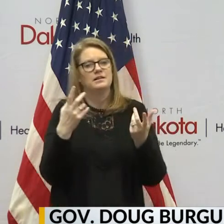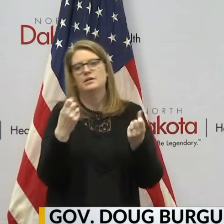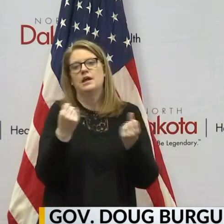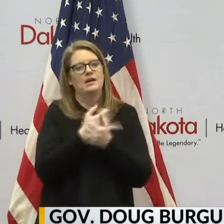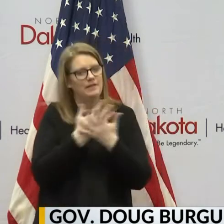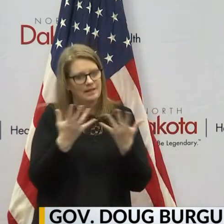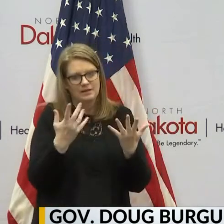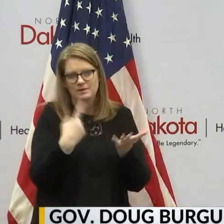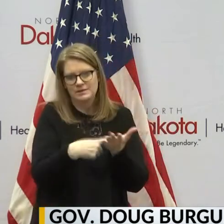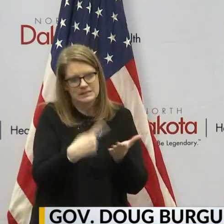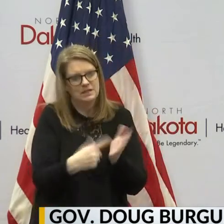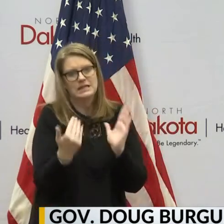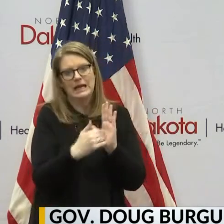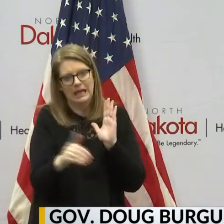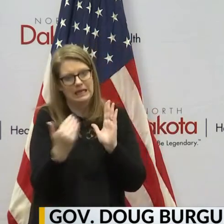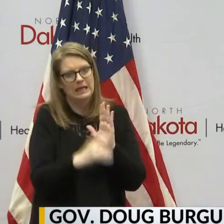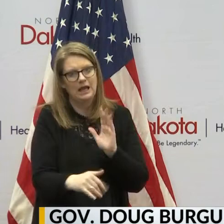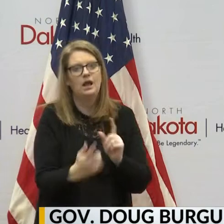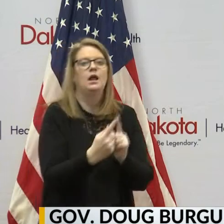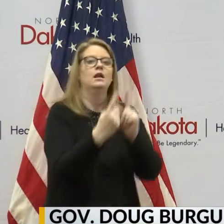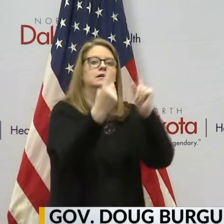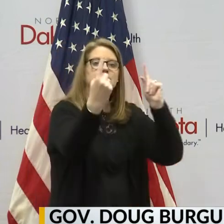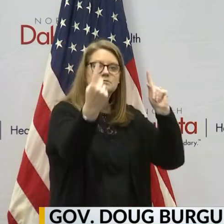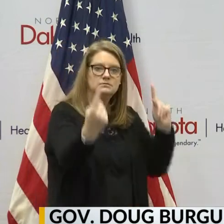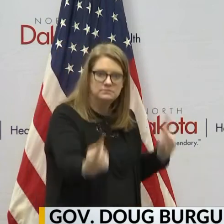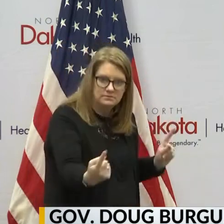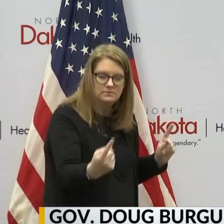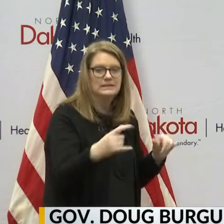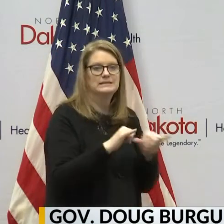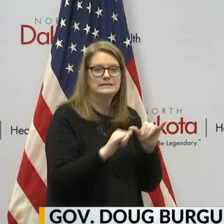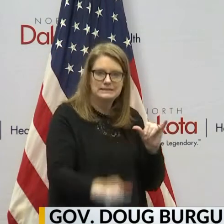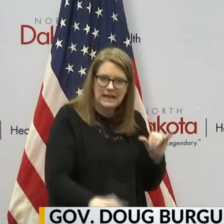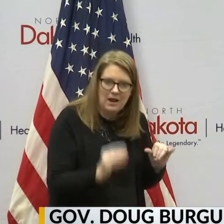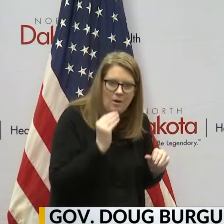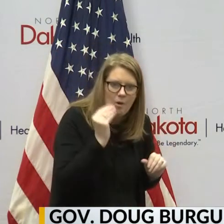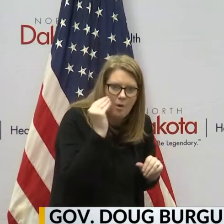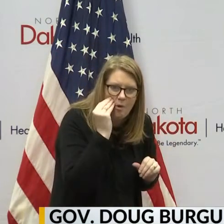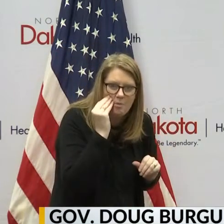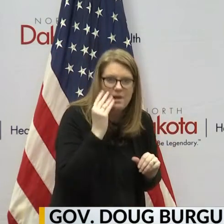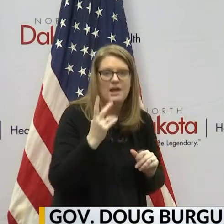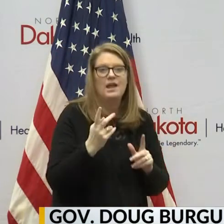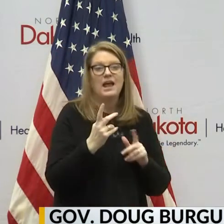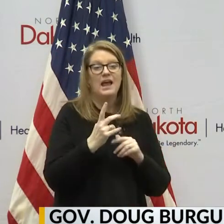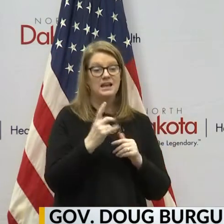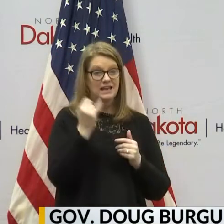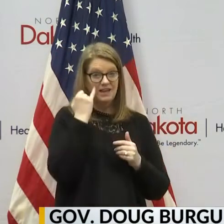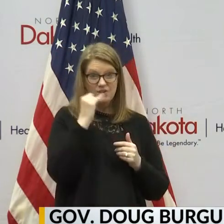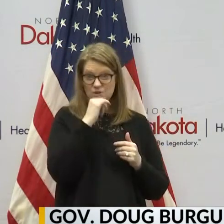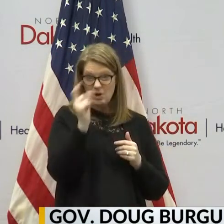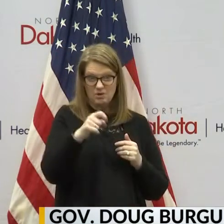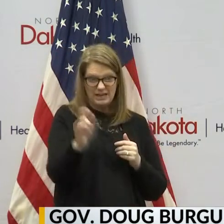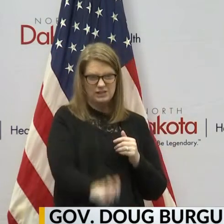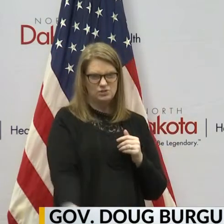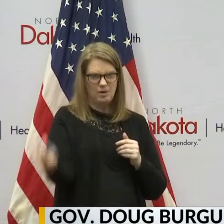WILL OF THE CAPABILITY BUT THOSE STEPS INCLUDE EVERYTHING WE HAVE TALKED ABOUT, STAY AT HOME AND AVOID NONESSENTIAL